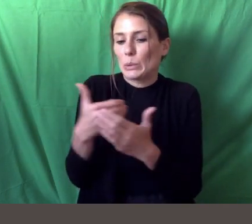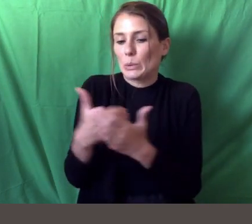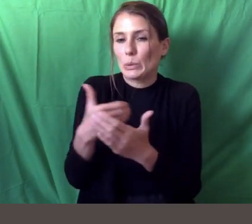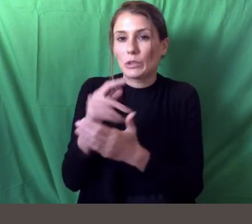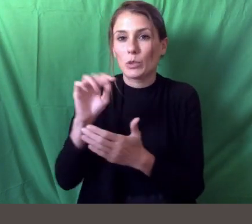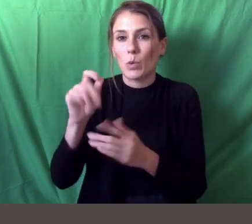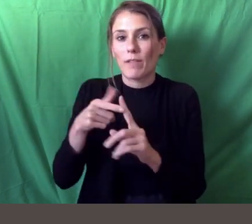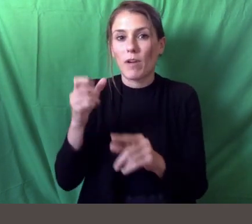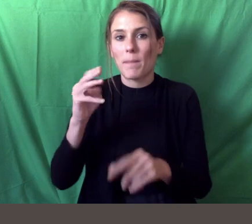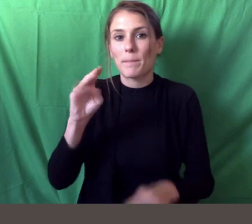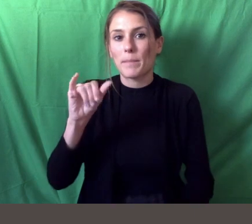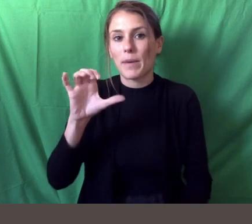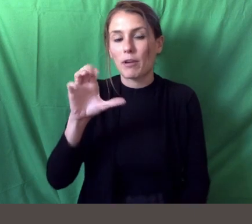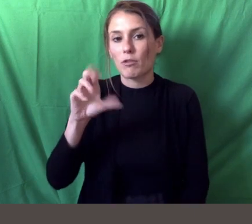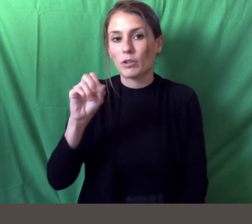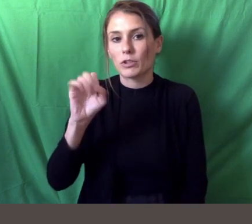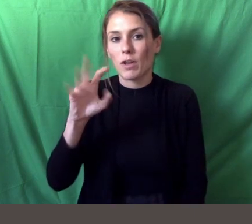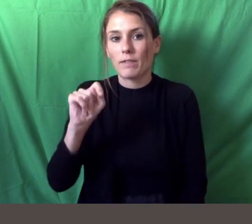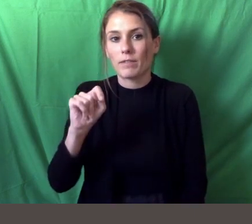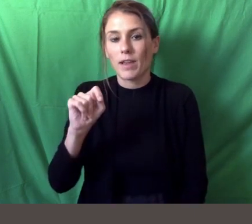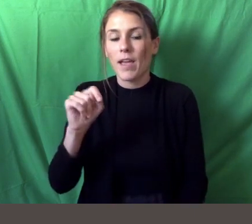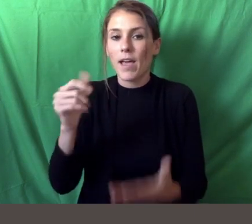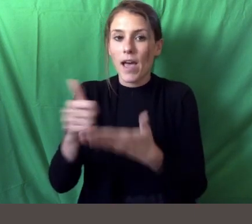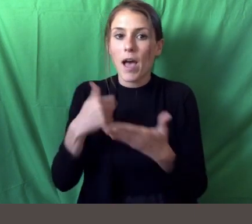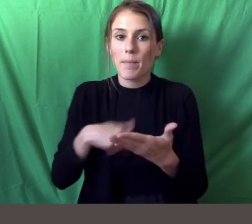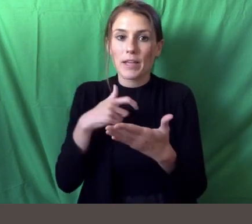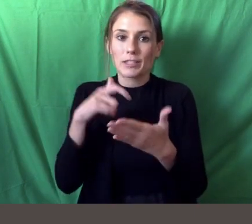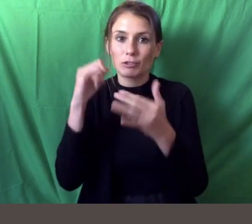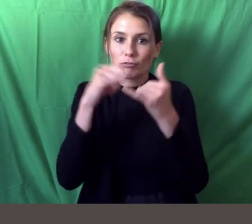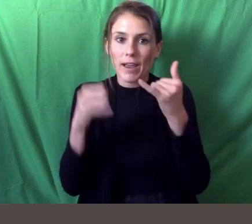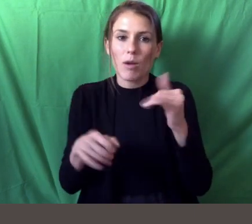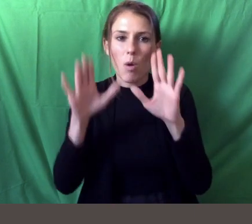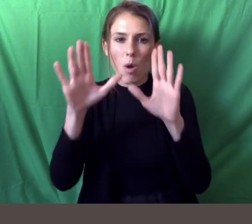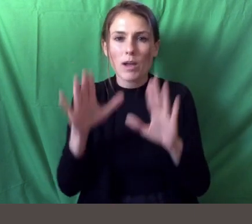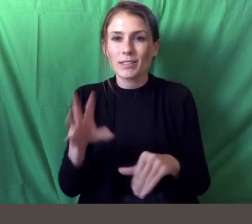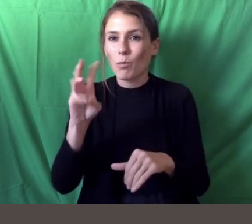Microsoft that can help us write awesome tests for our modern web apps.